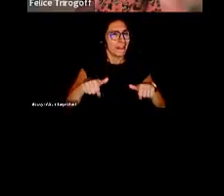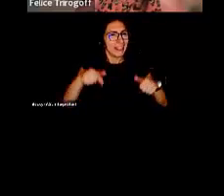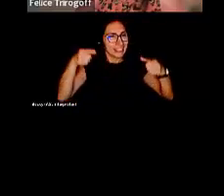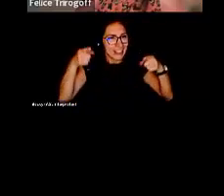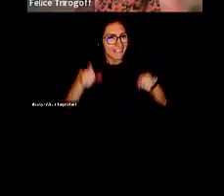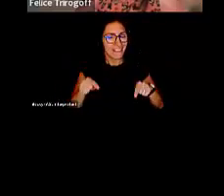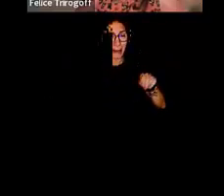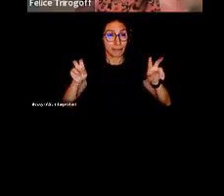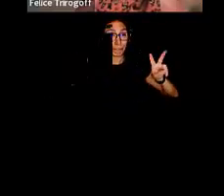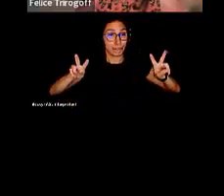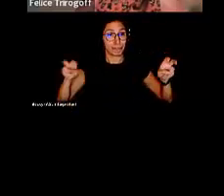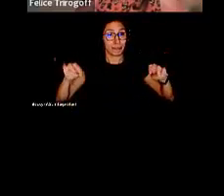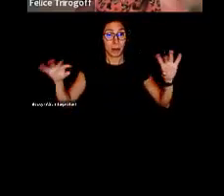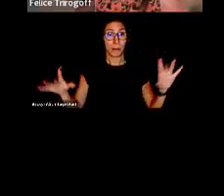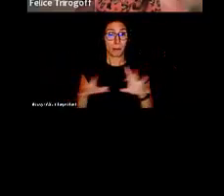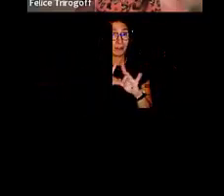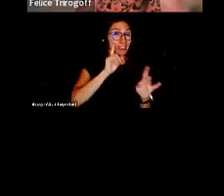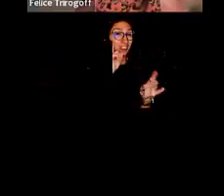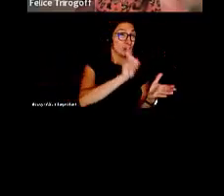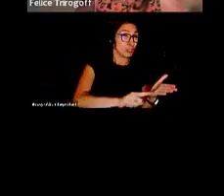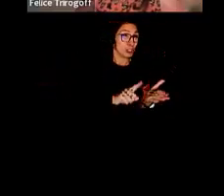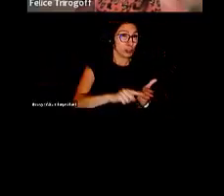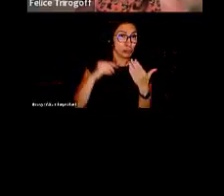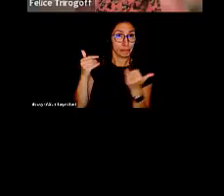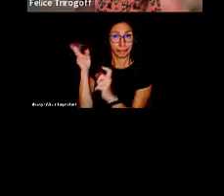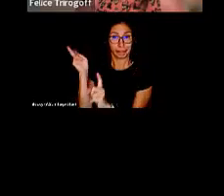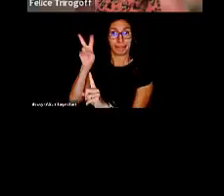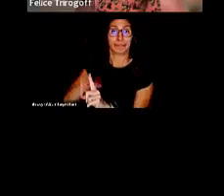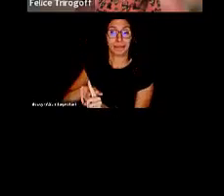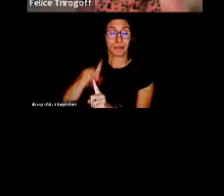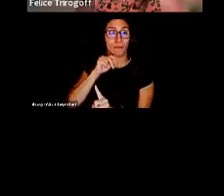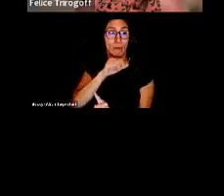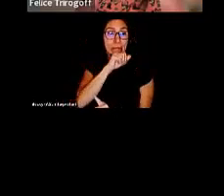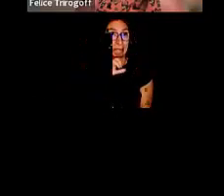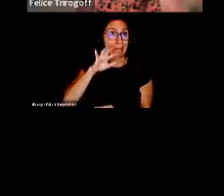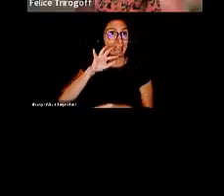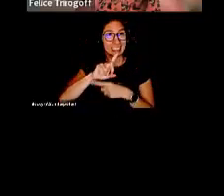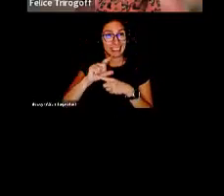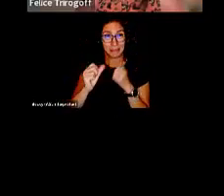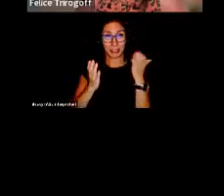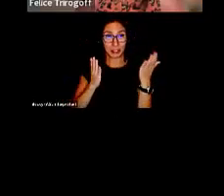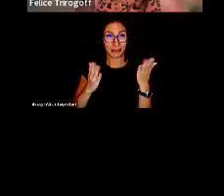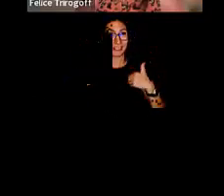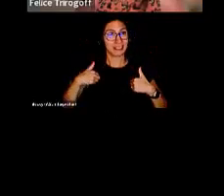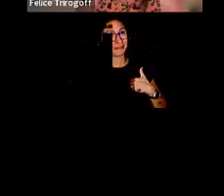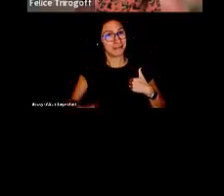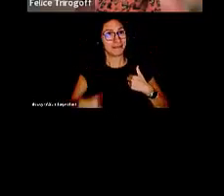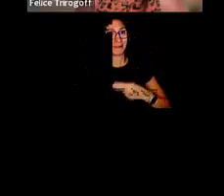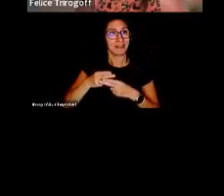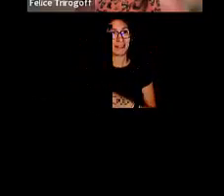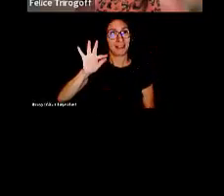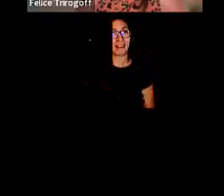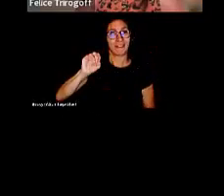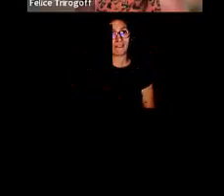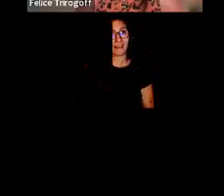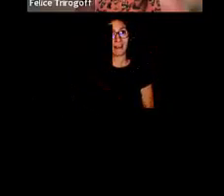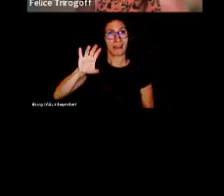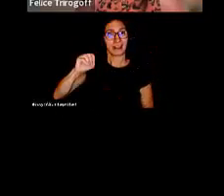Services," today. My name is Felice Trirogoff. And I support communications and dissemination for the center that is organizing